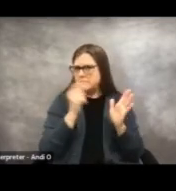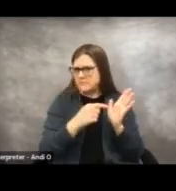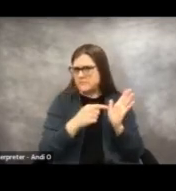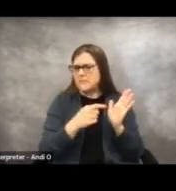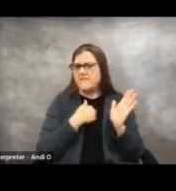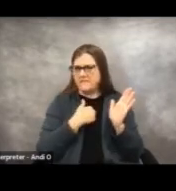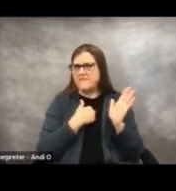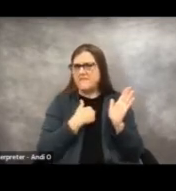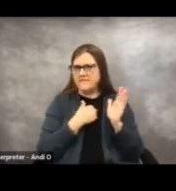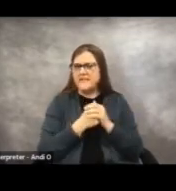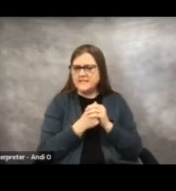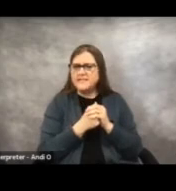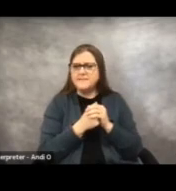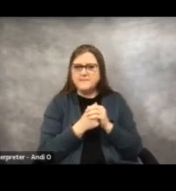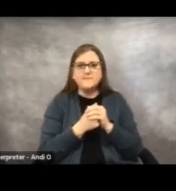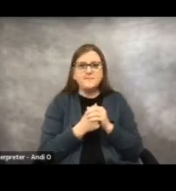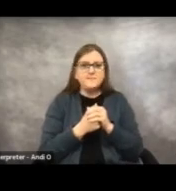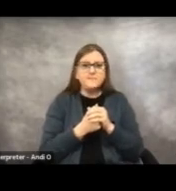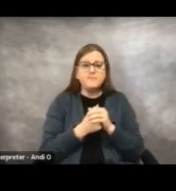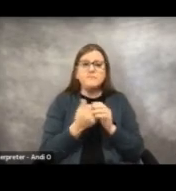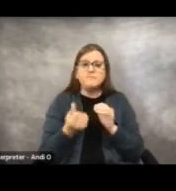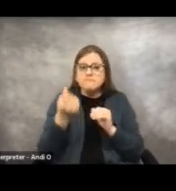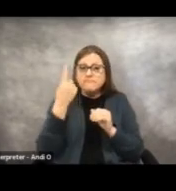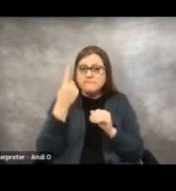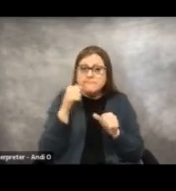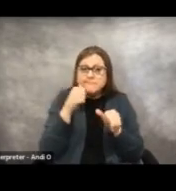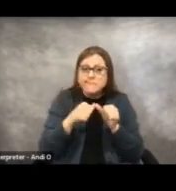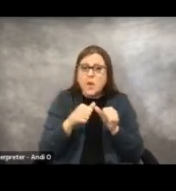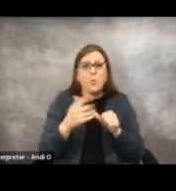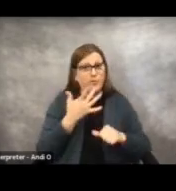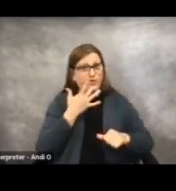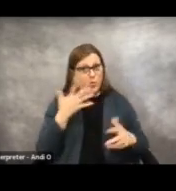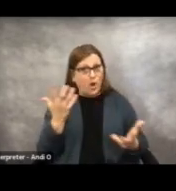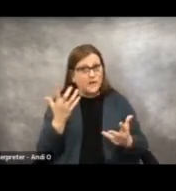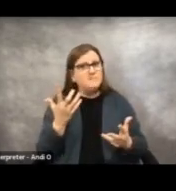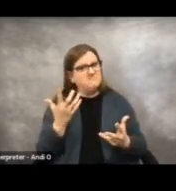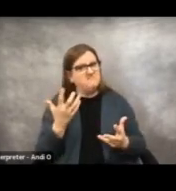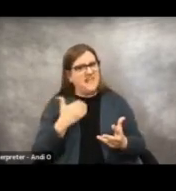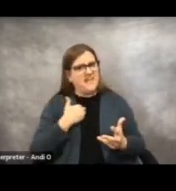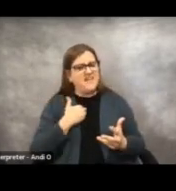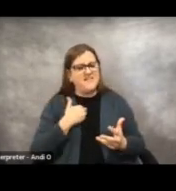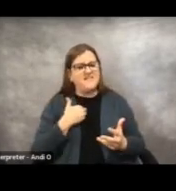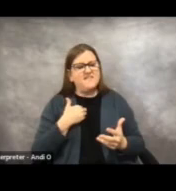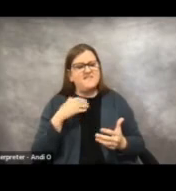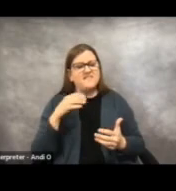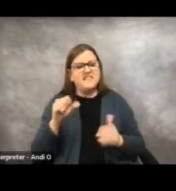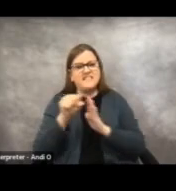For more information about that, keep in mind that the preferred approach is to have state child welfare systems adopt a formal